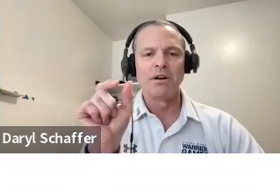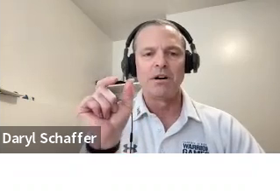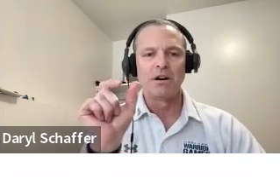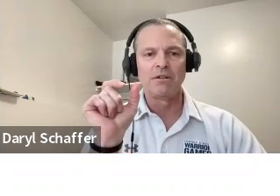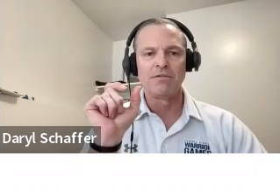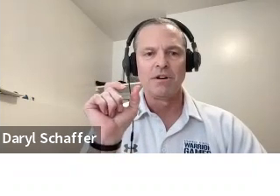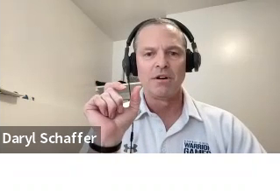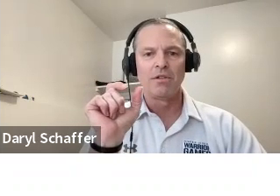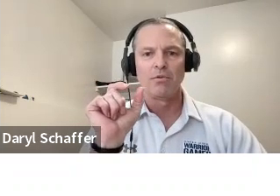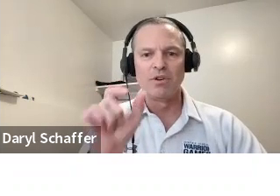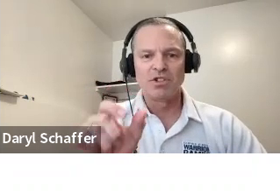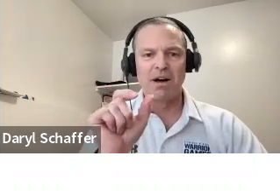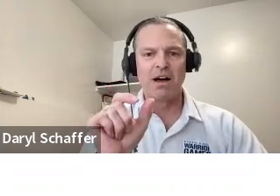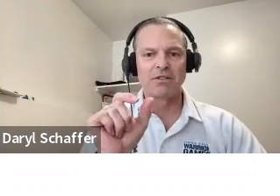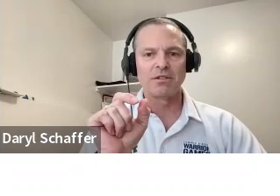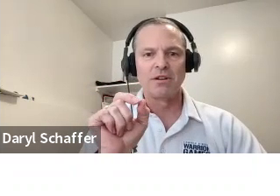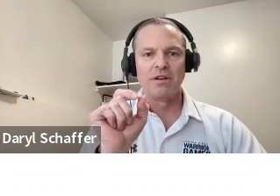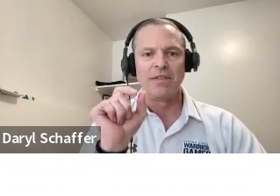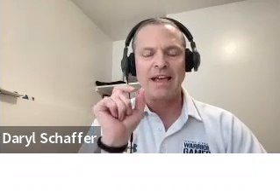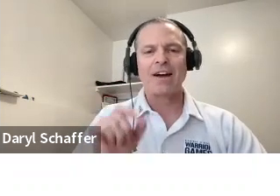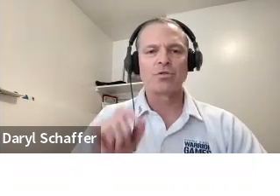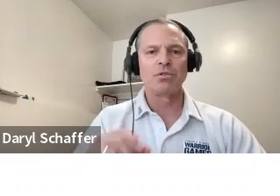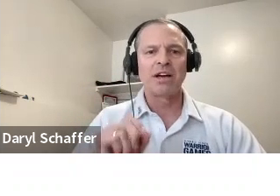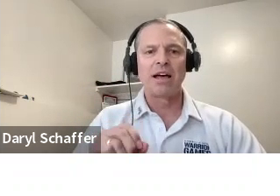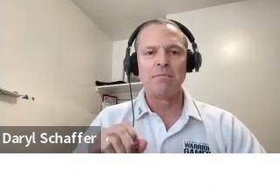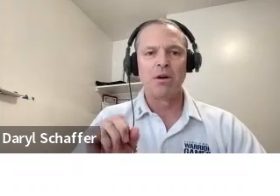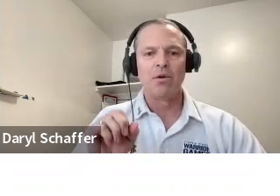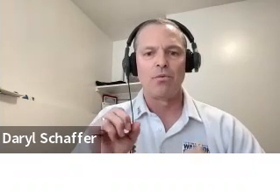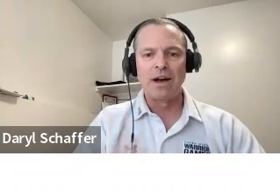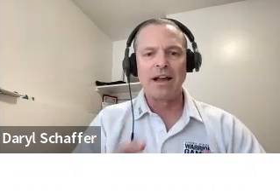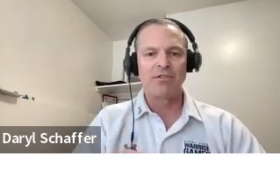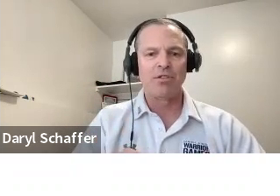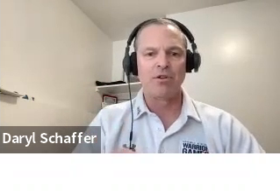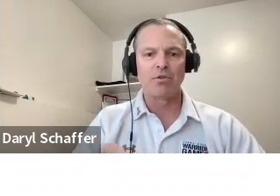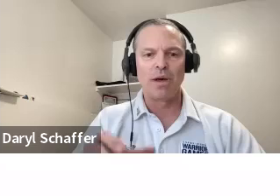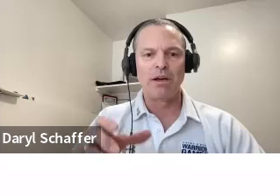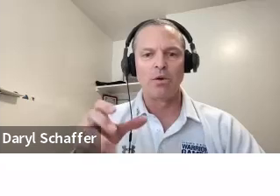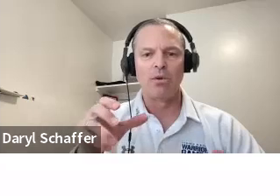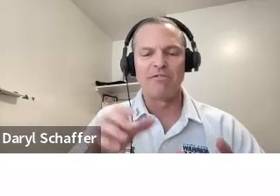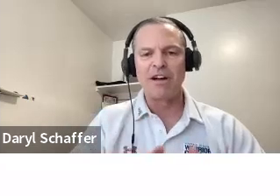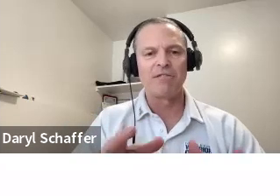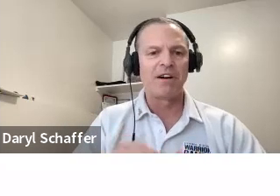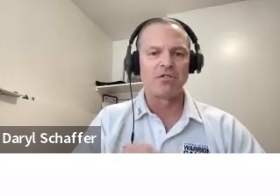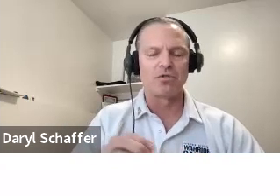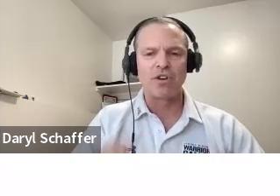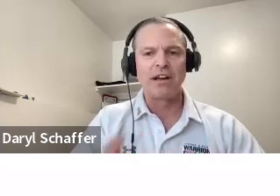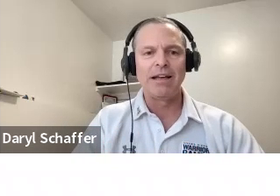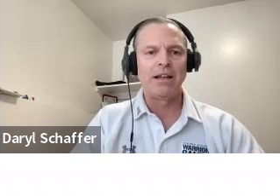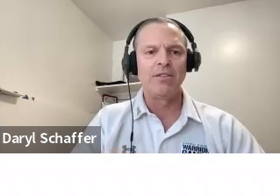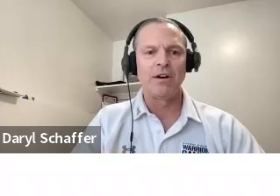abilities in complying with the ADA which is wonderful. The challenge that